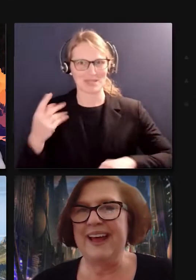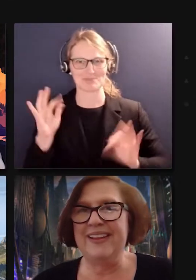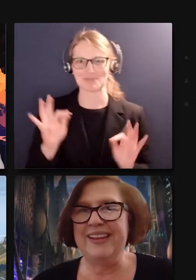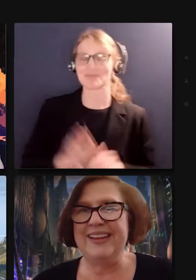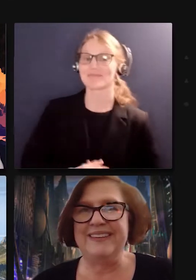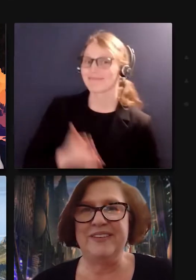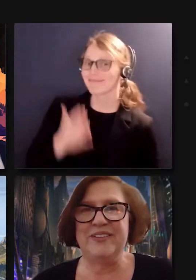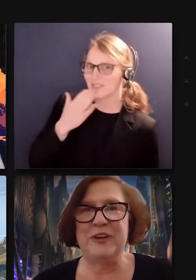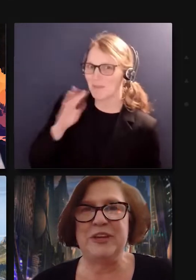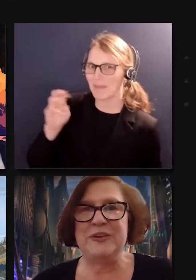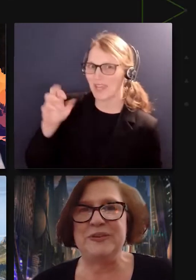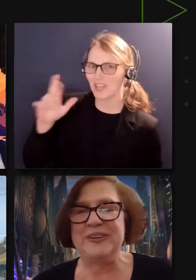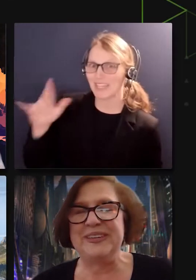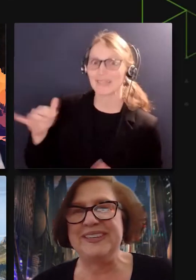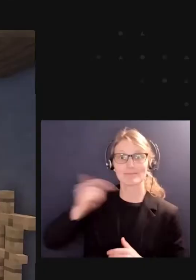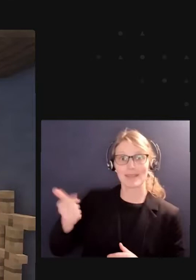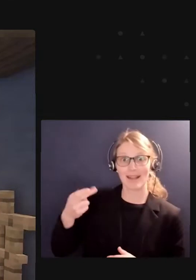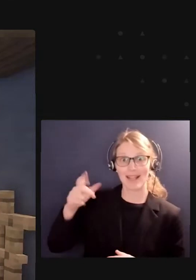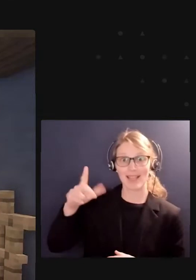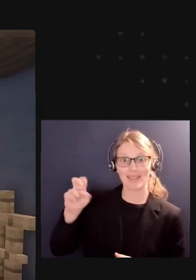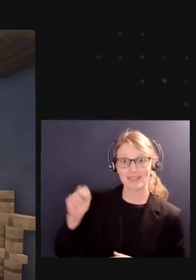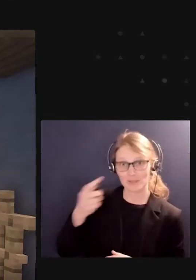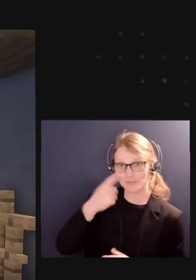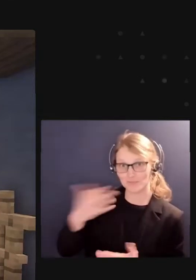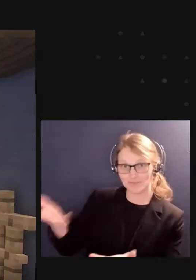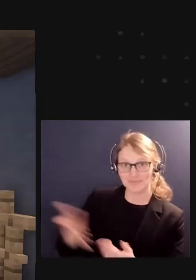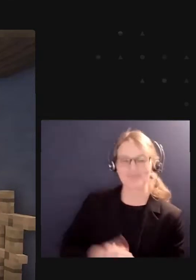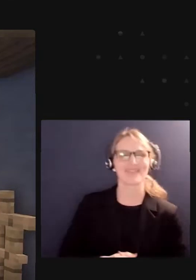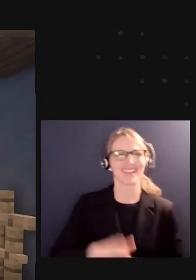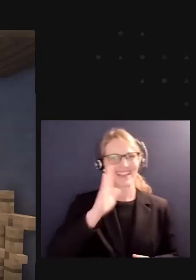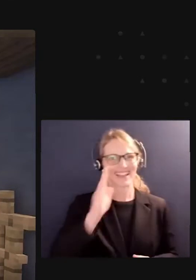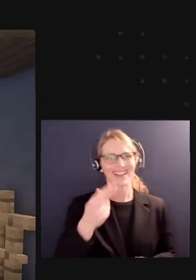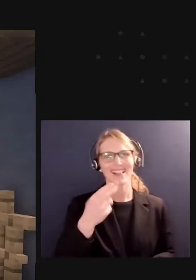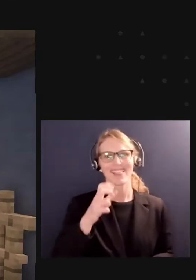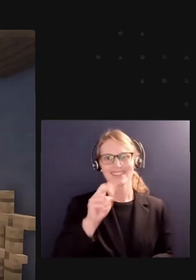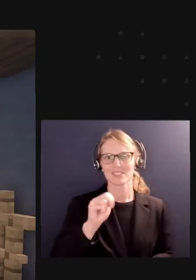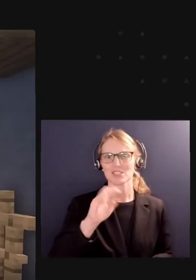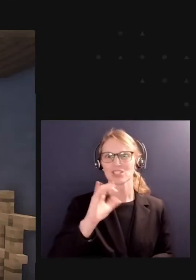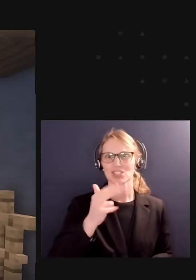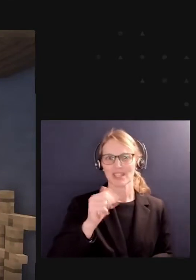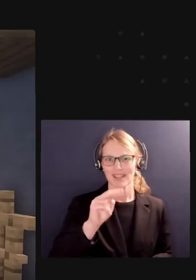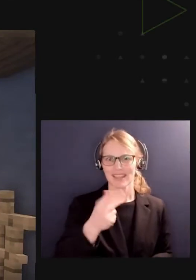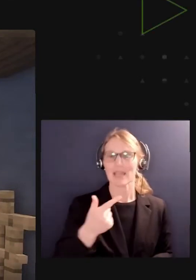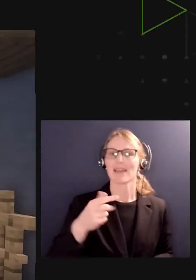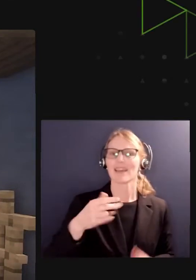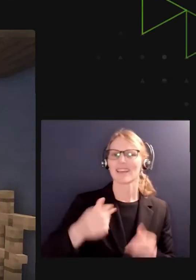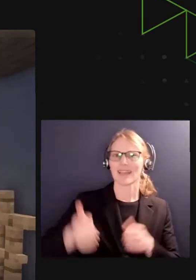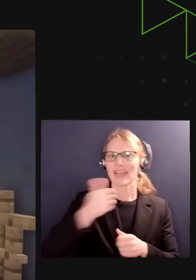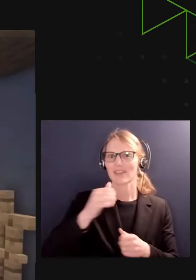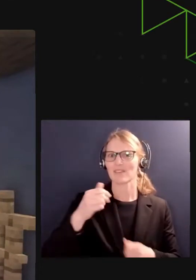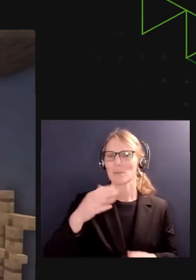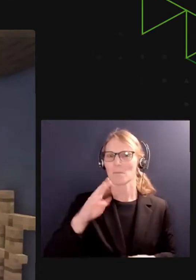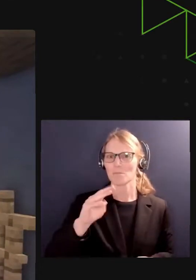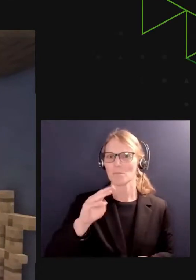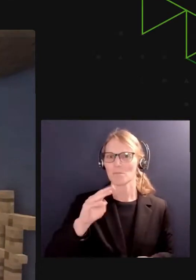Helen, tell us about you. I'm Helen Chang, head of Mojang Studios, the studio that makes Minecraft, and I use she/her pronouns.